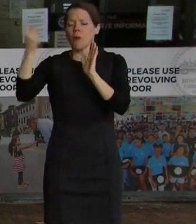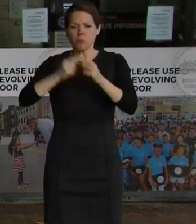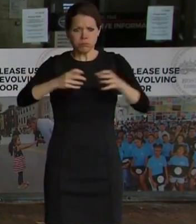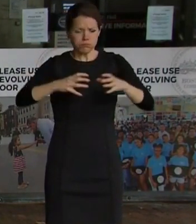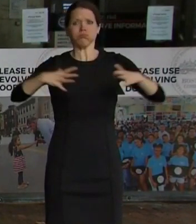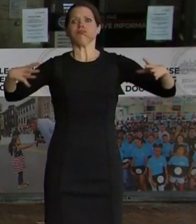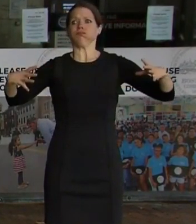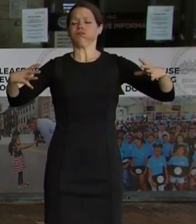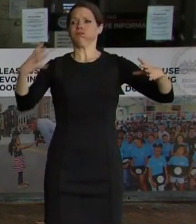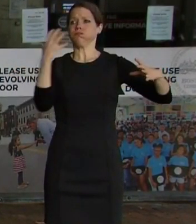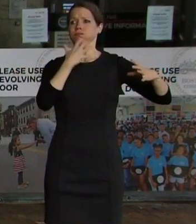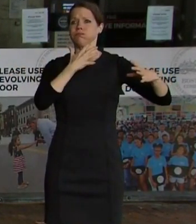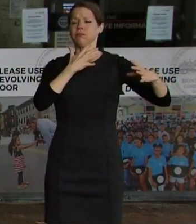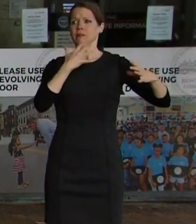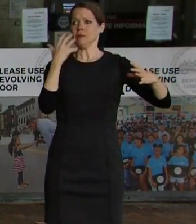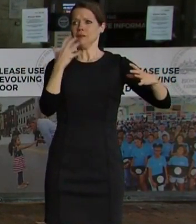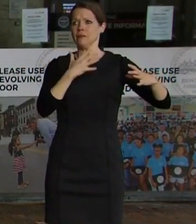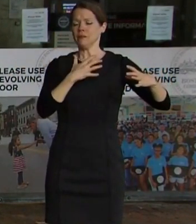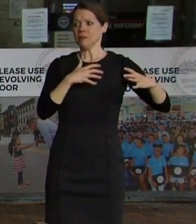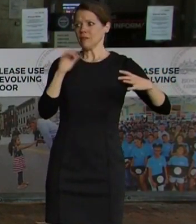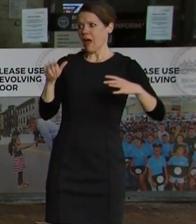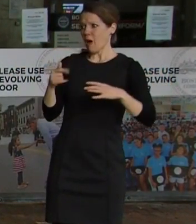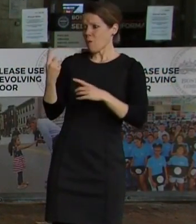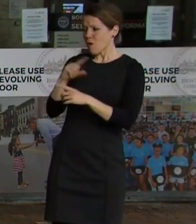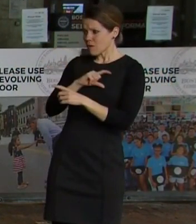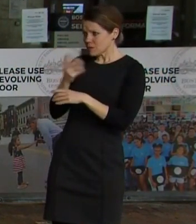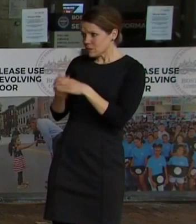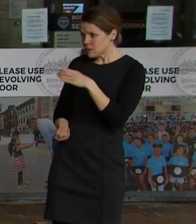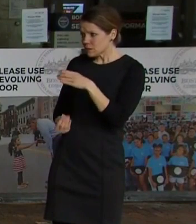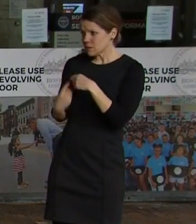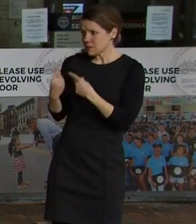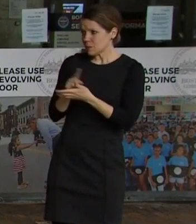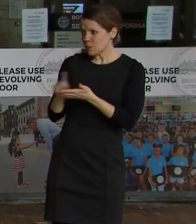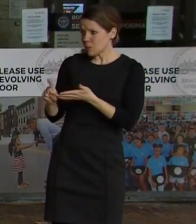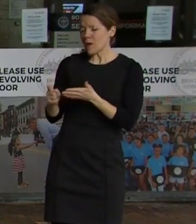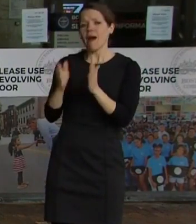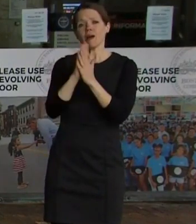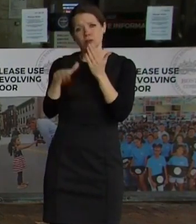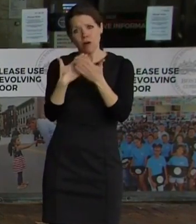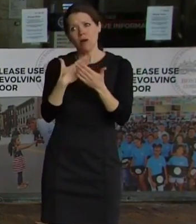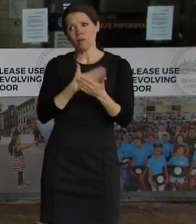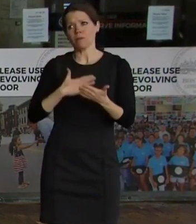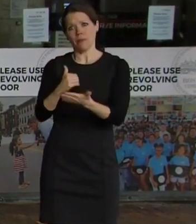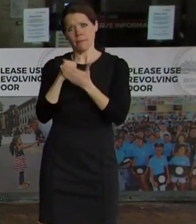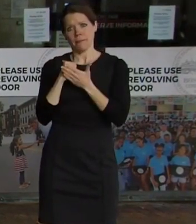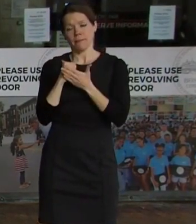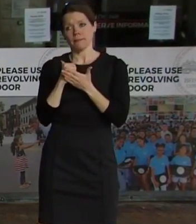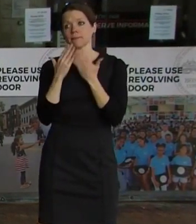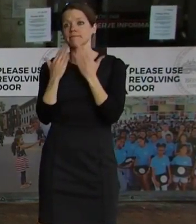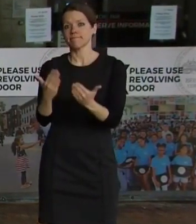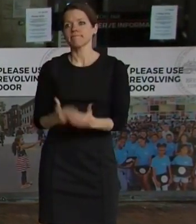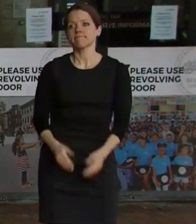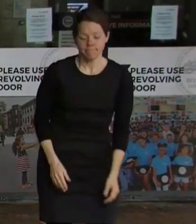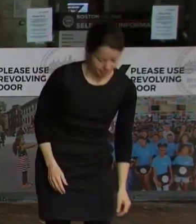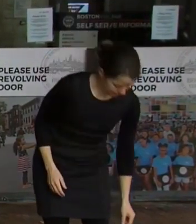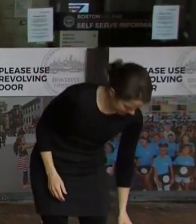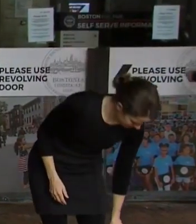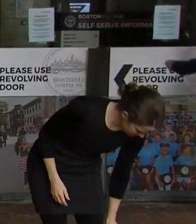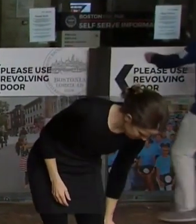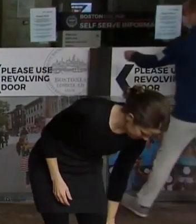NUMBER IN THE CITY OF BOSTON DOUBLE IN THE LAST SEVEN DAYS. WE'VE SEEN THE NUMBER OF PEOPLE THAT HAVE LOST THEIR LIFE LIKE THE OFFICER. IT INCREASED IN THE LAST SEVEN DAYS.